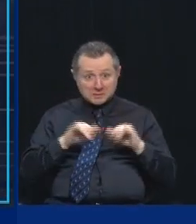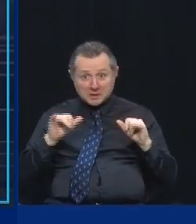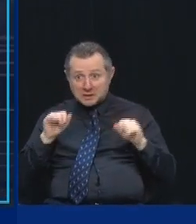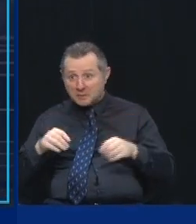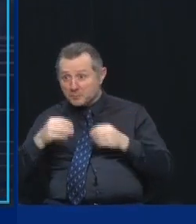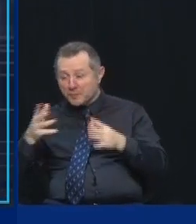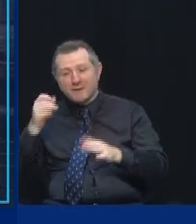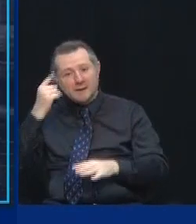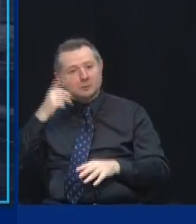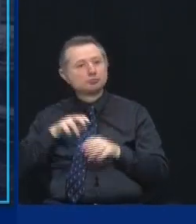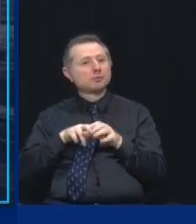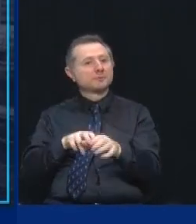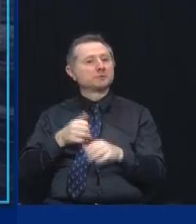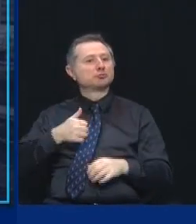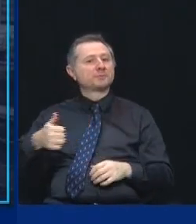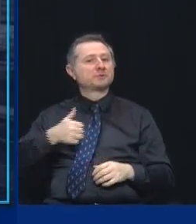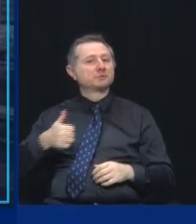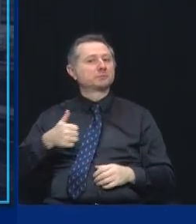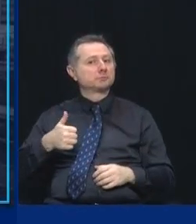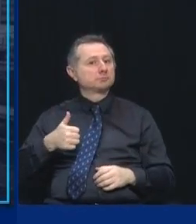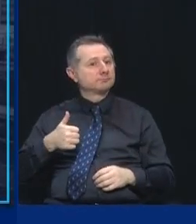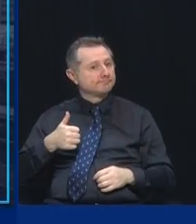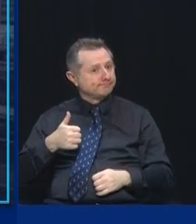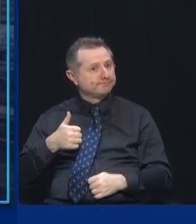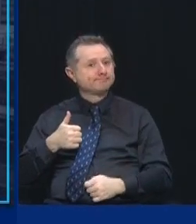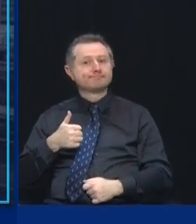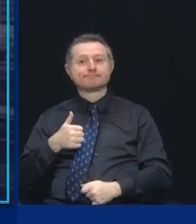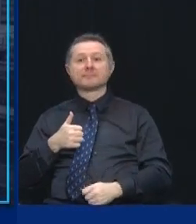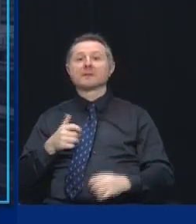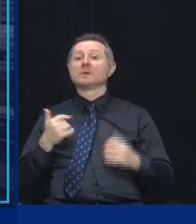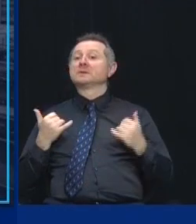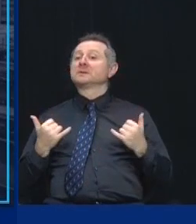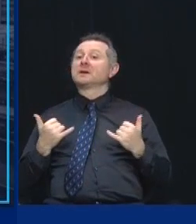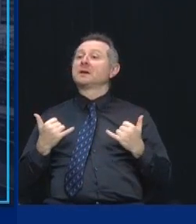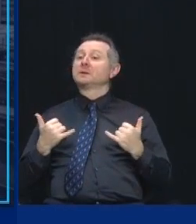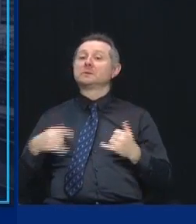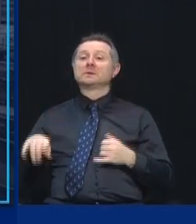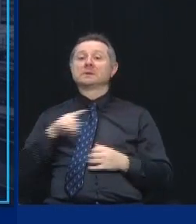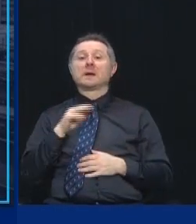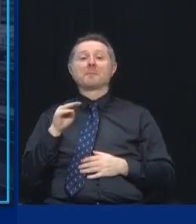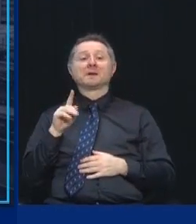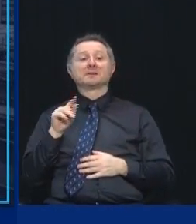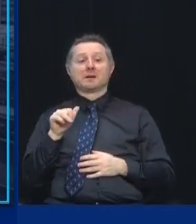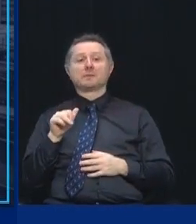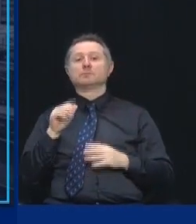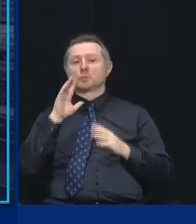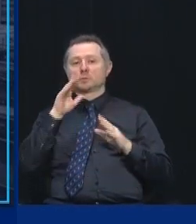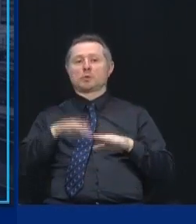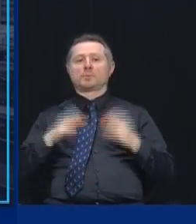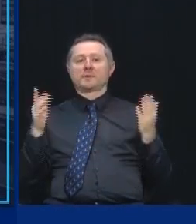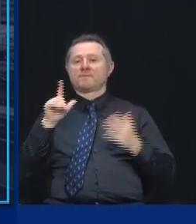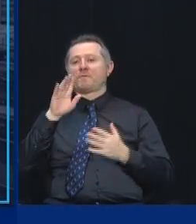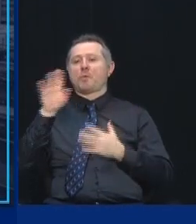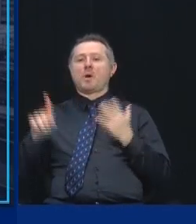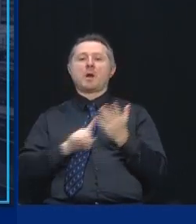BUT IF YOU REOPEN ECONOMIC AND SOCIAL ACTIVITY, YOU ALSO HAVE TO HAVE TRANSPORTATION AVAILABLE.